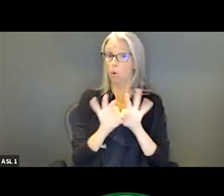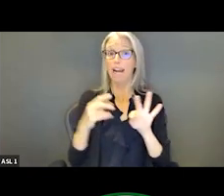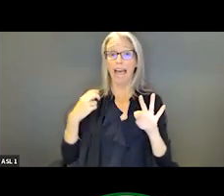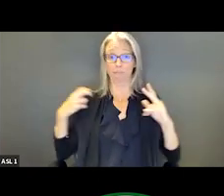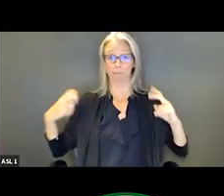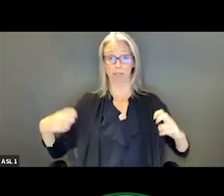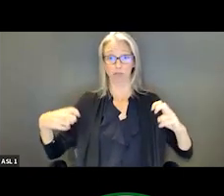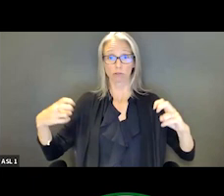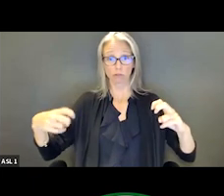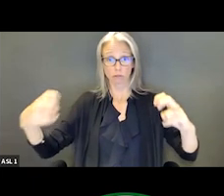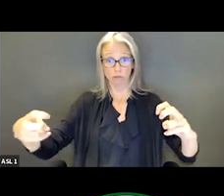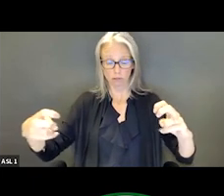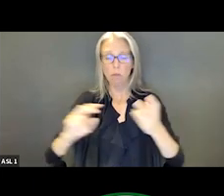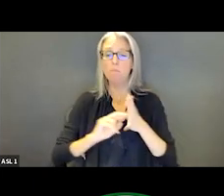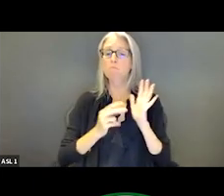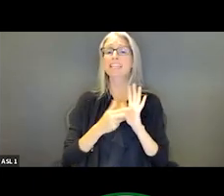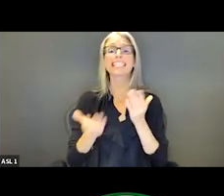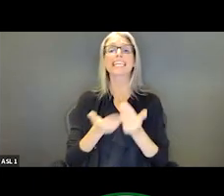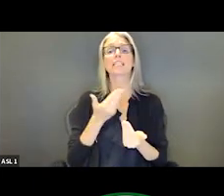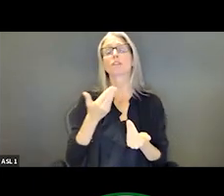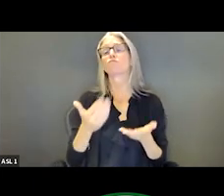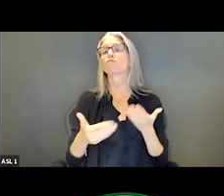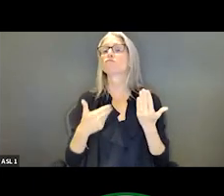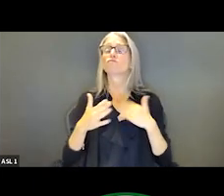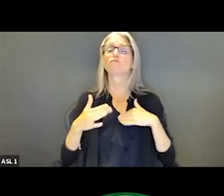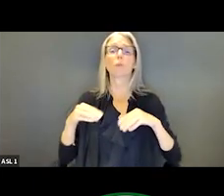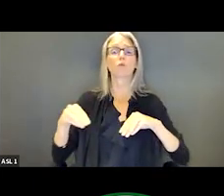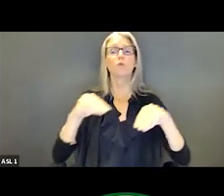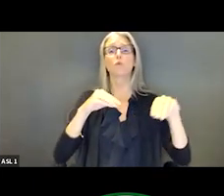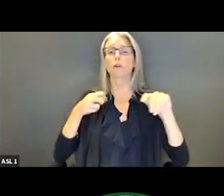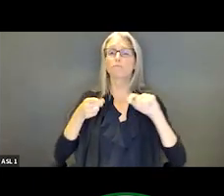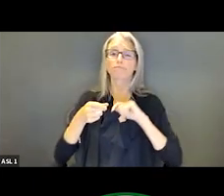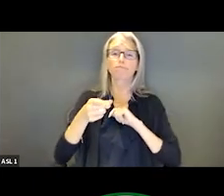allowed people to trust that their access requirements will be met in a BC park.